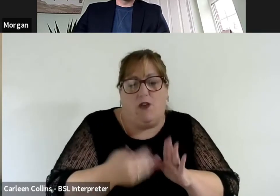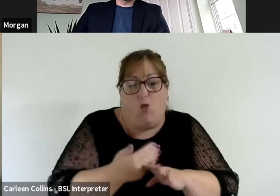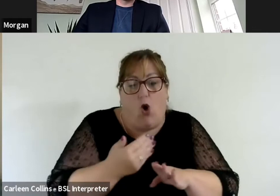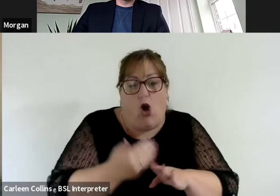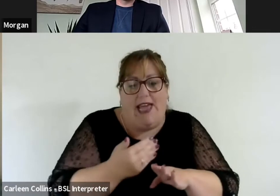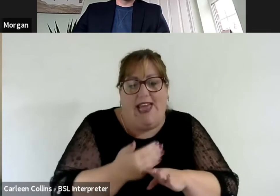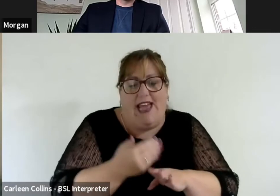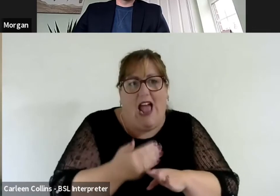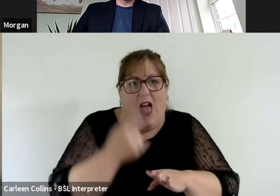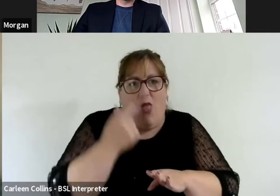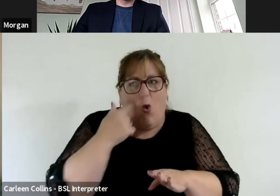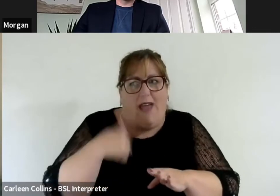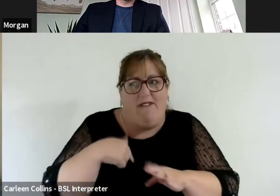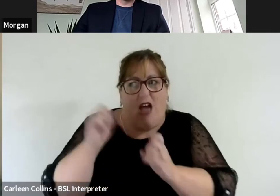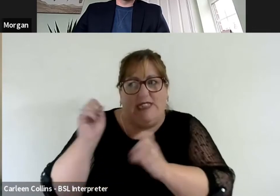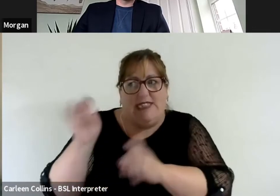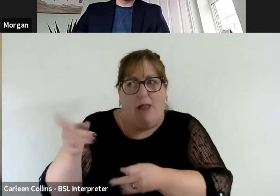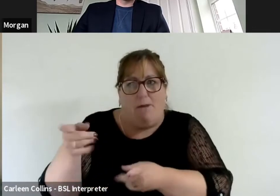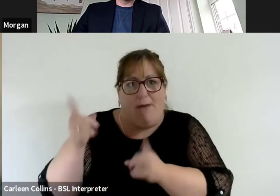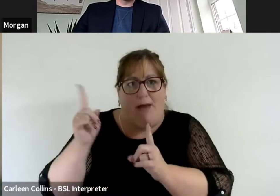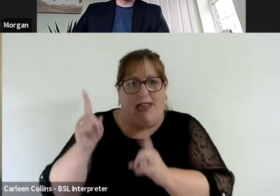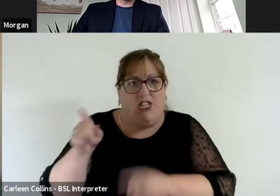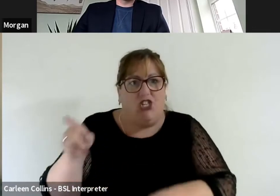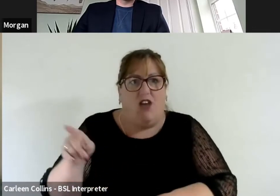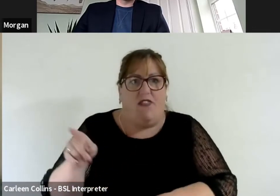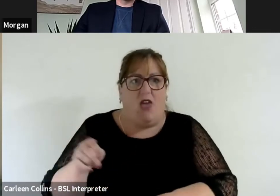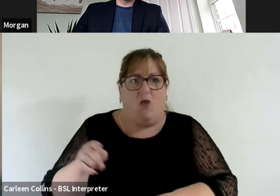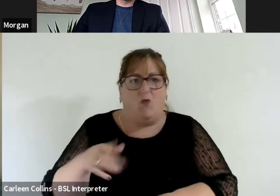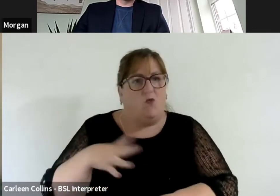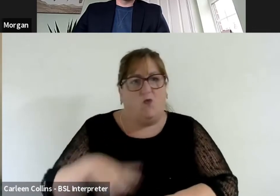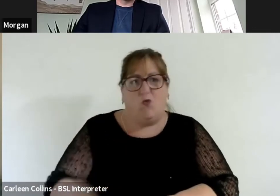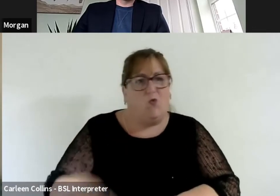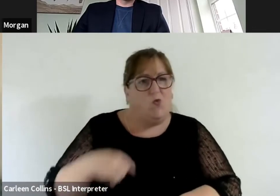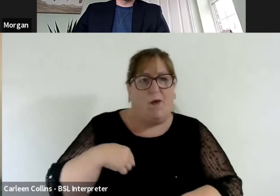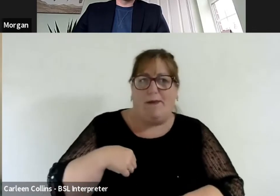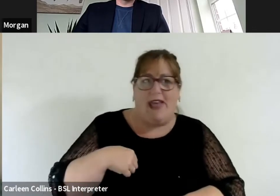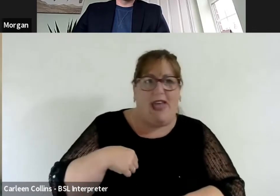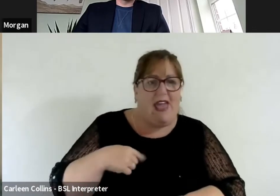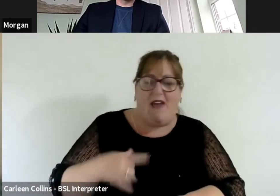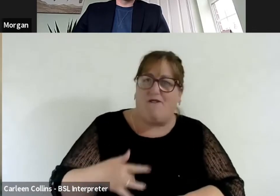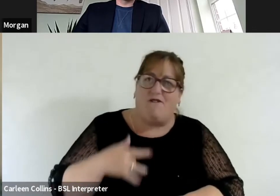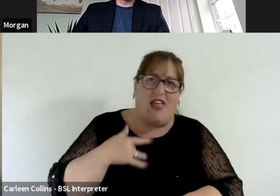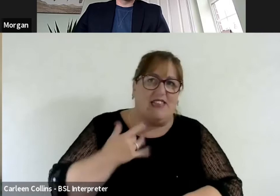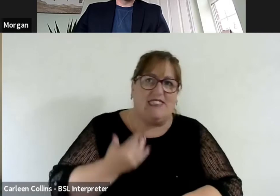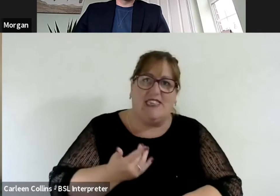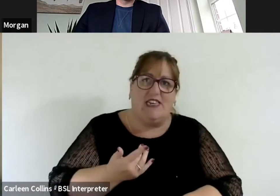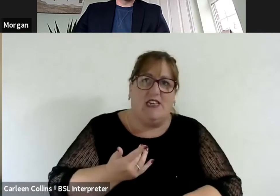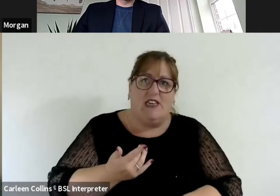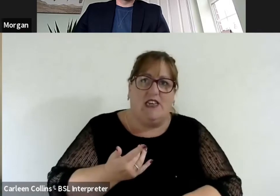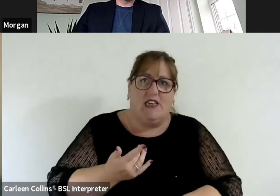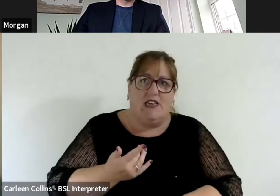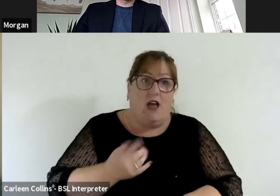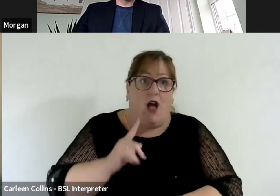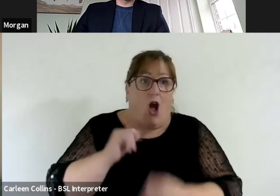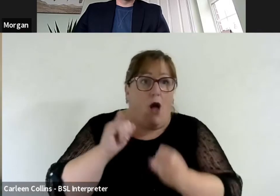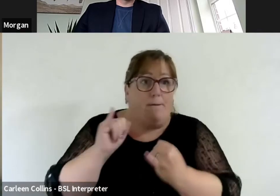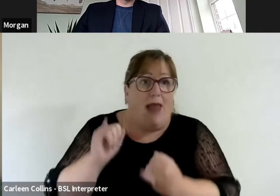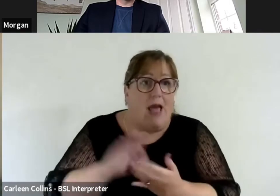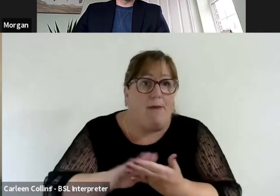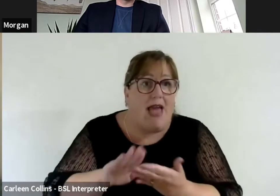But for the first few months in my role I was still quite scared.